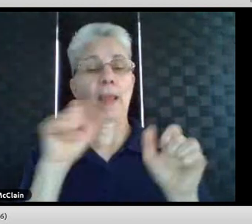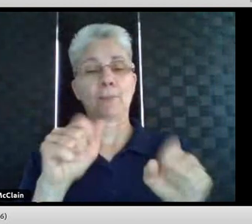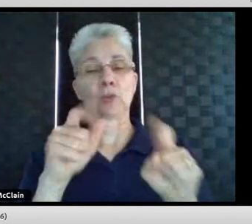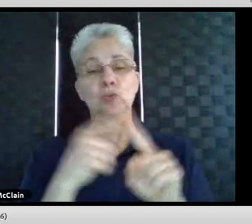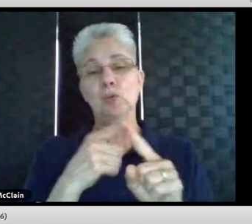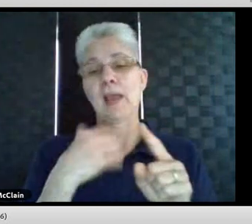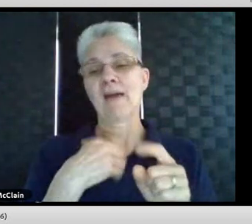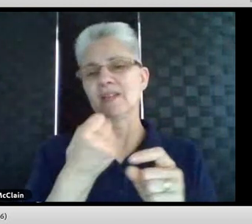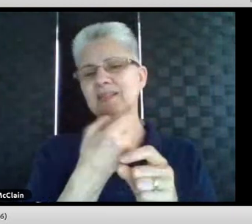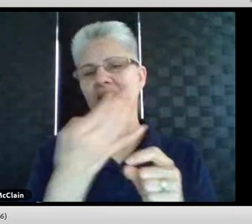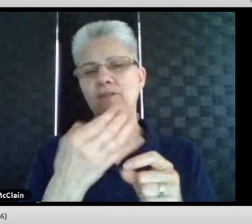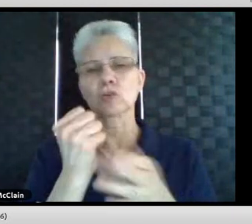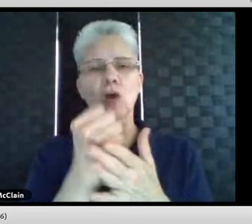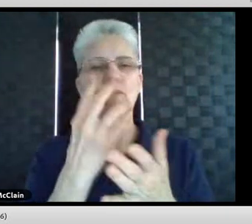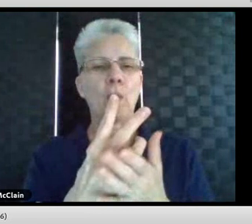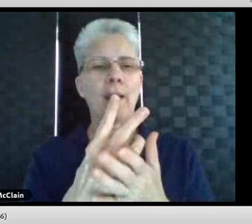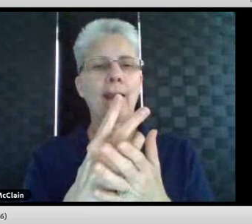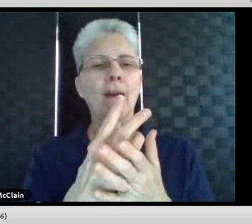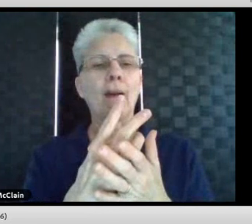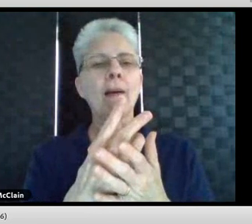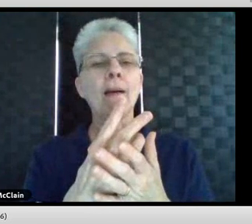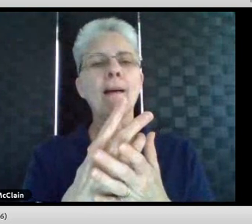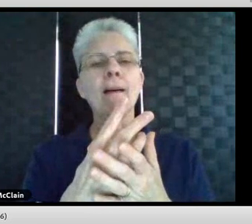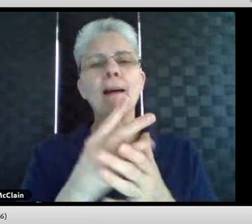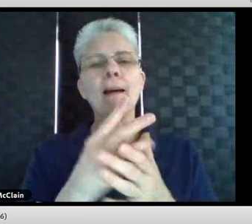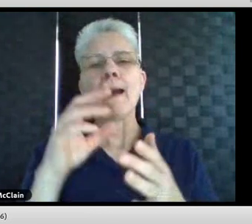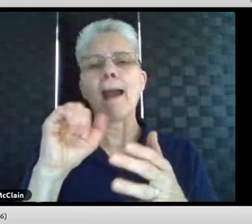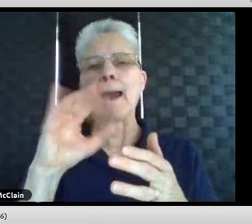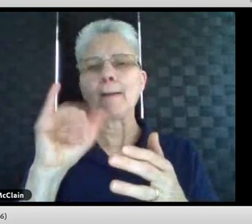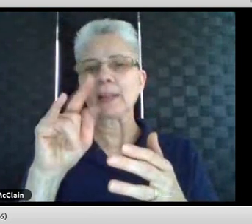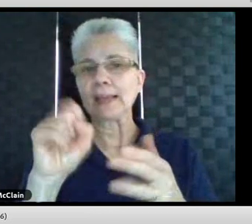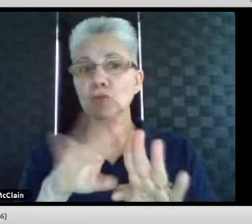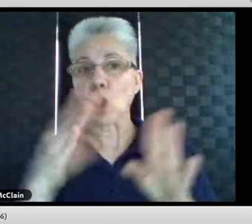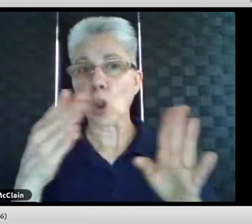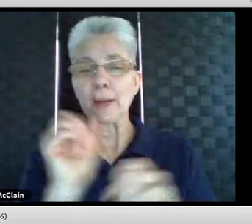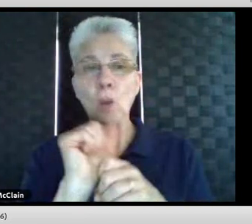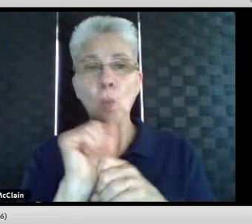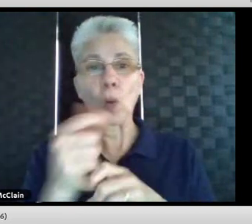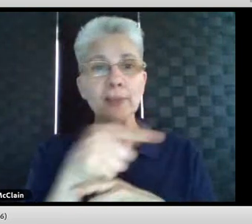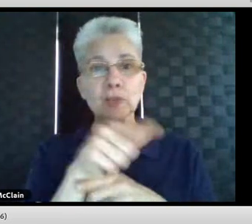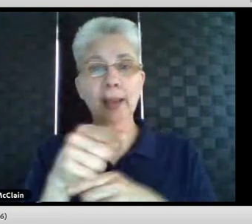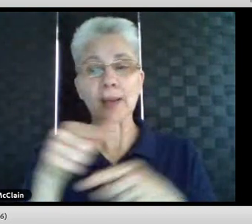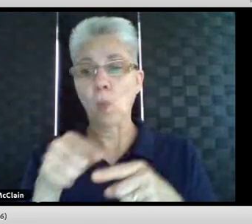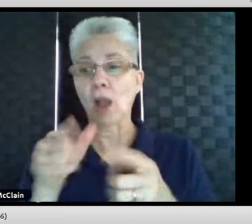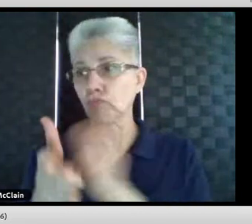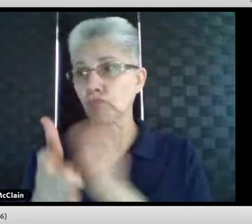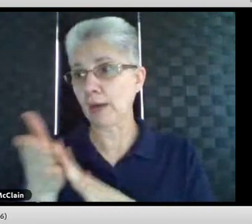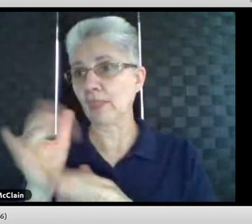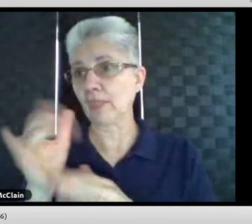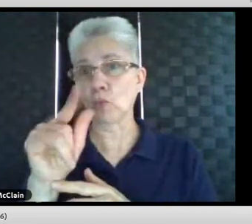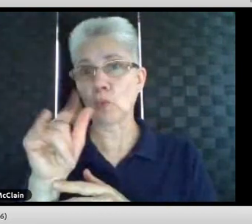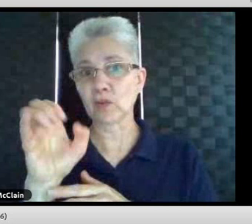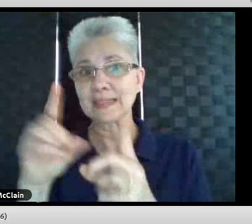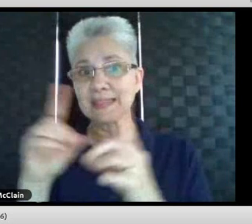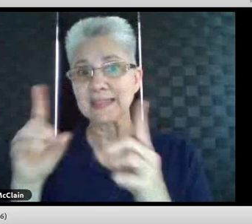software applications open and work between them while you're running the reference desk, right, or running the reference desk and doing digital chat